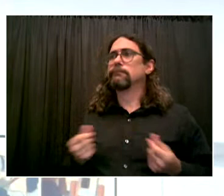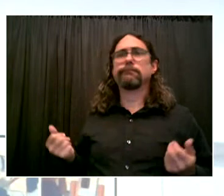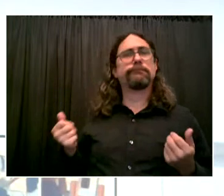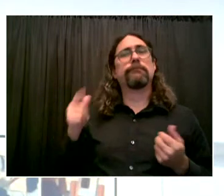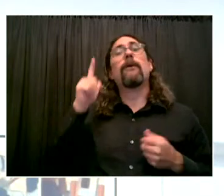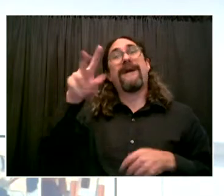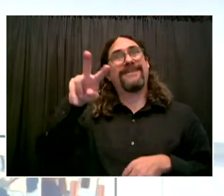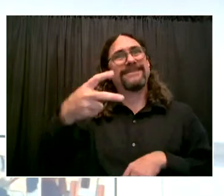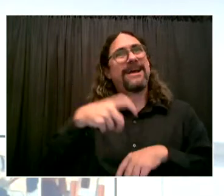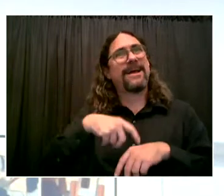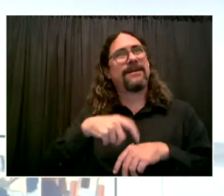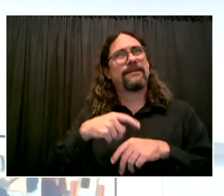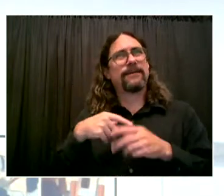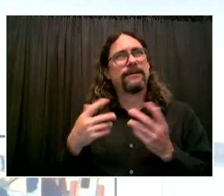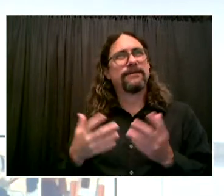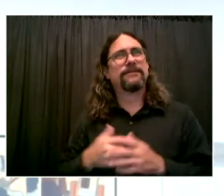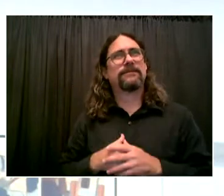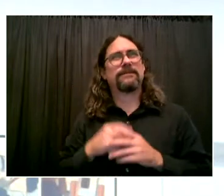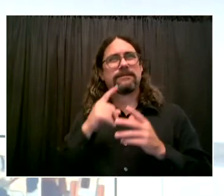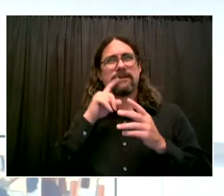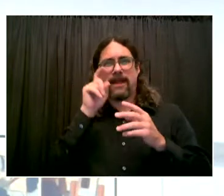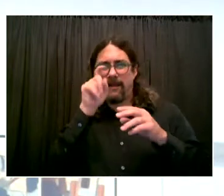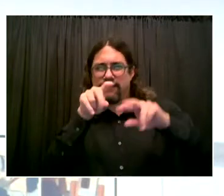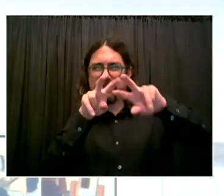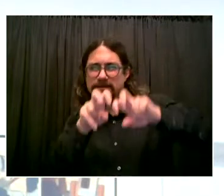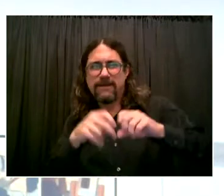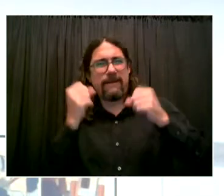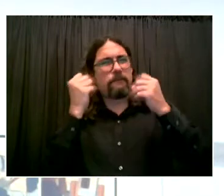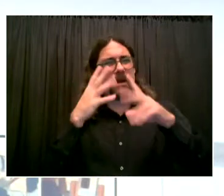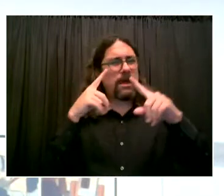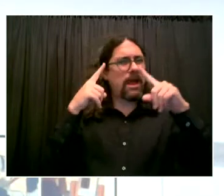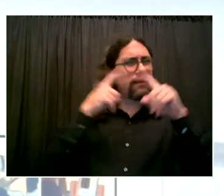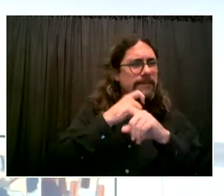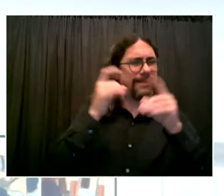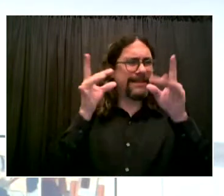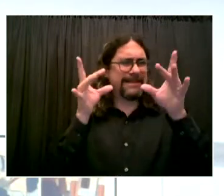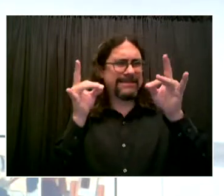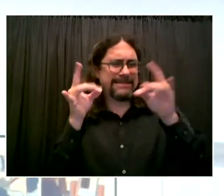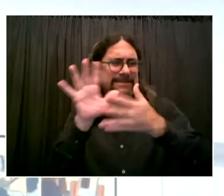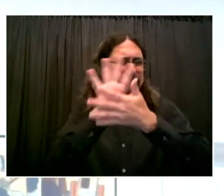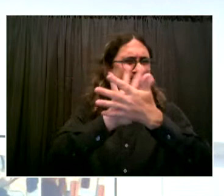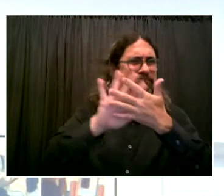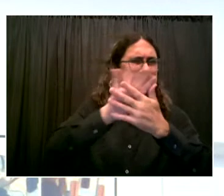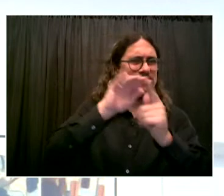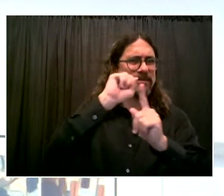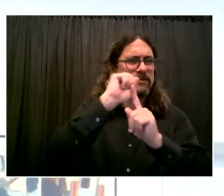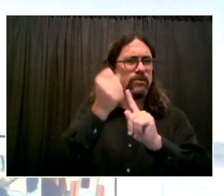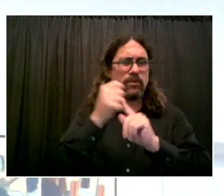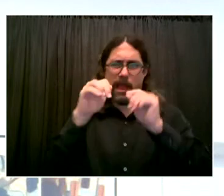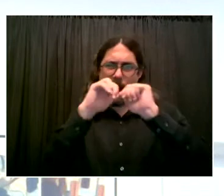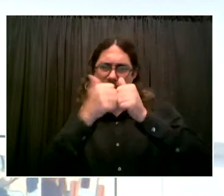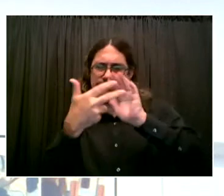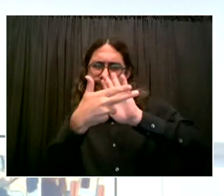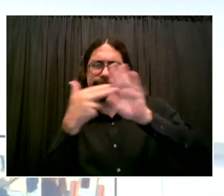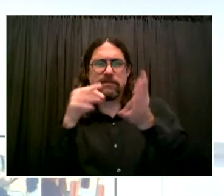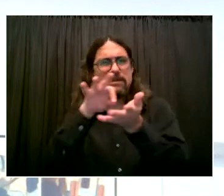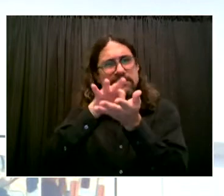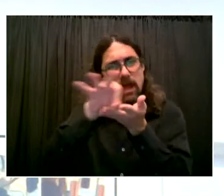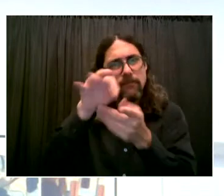MORE DETAIL BEEN ABLE TO